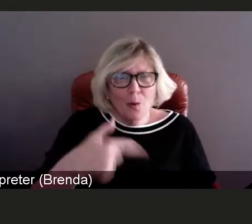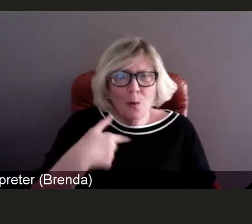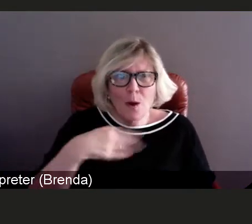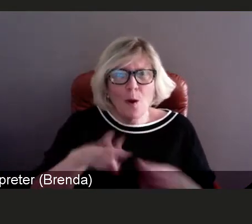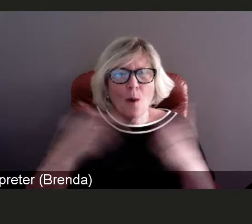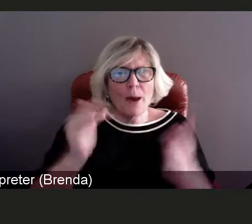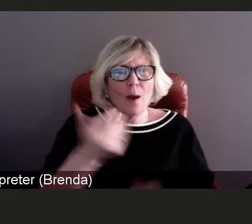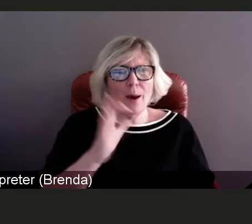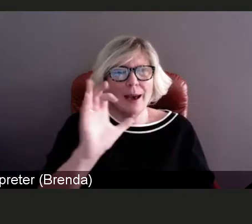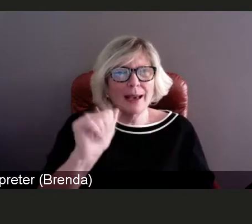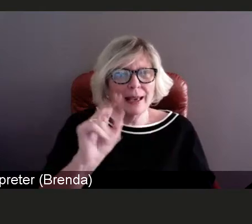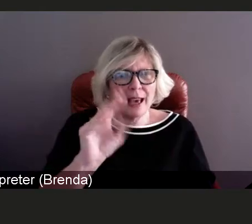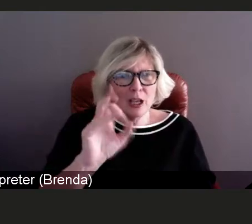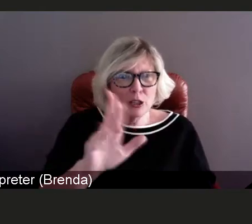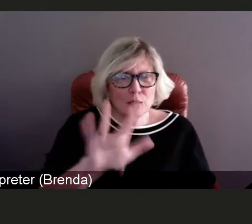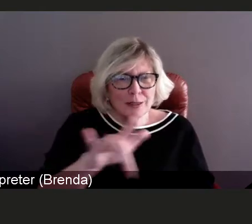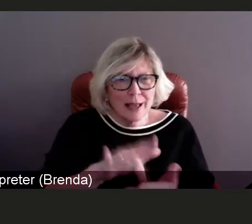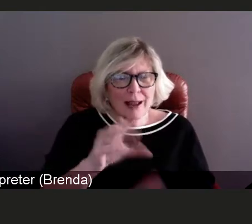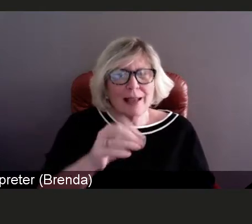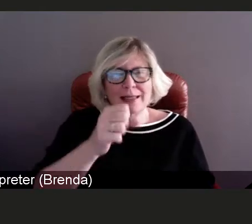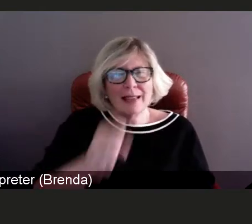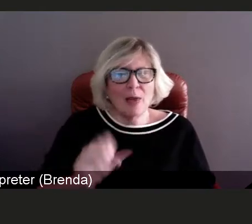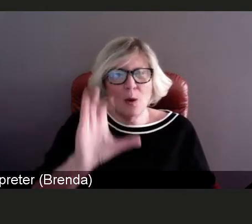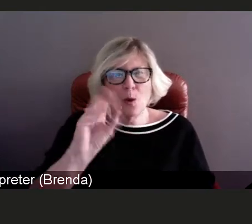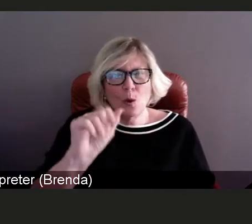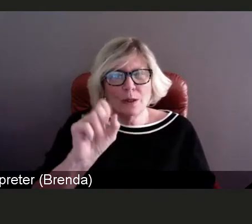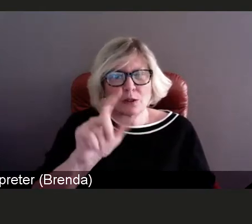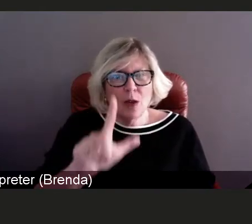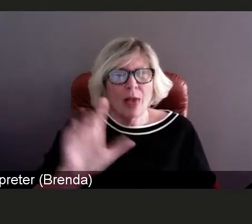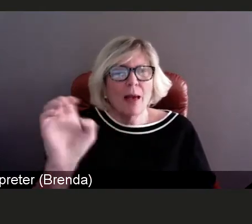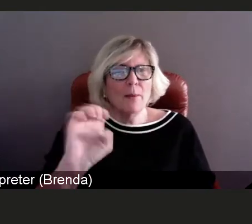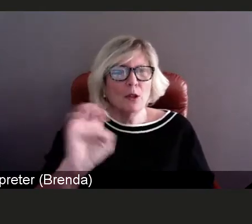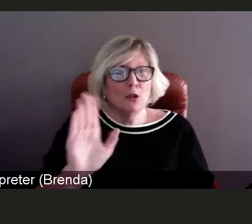and our South Coastal emergency room. We stay on track with the opening